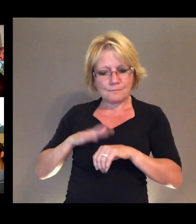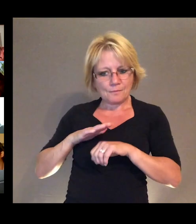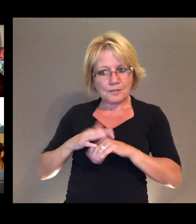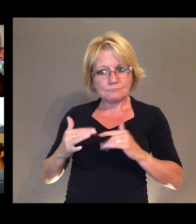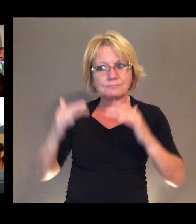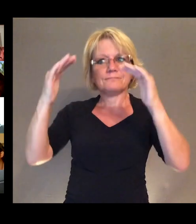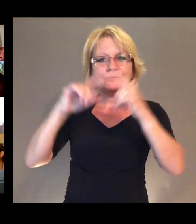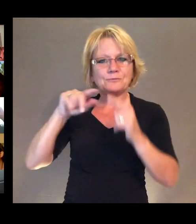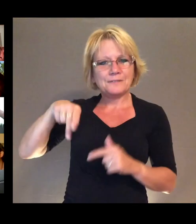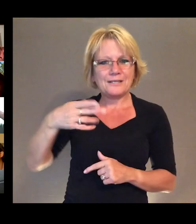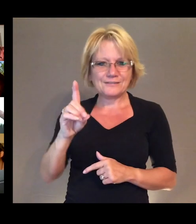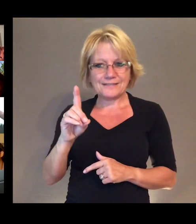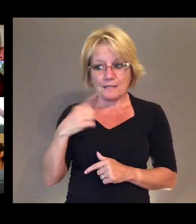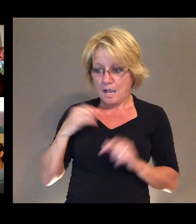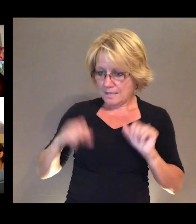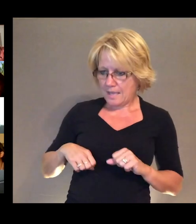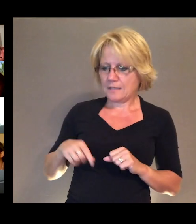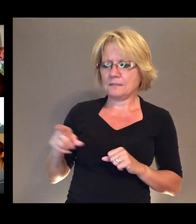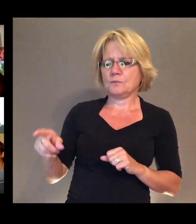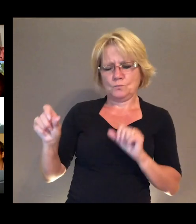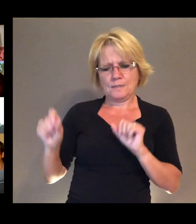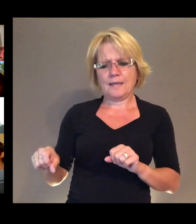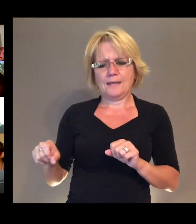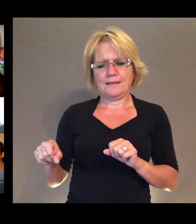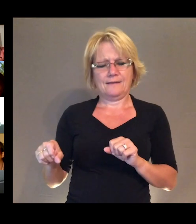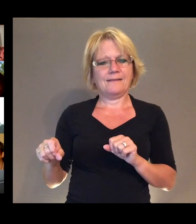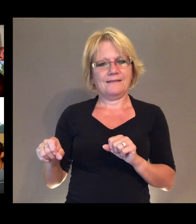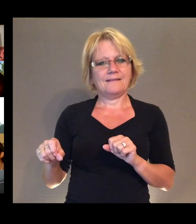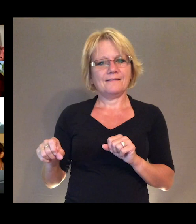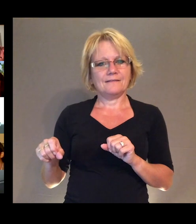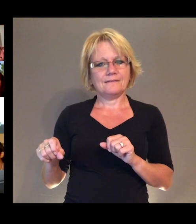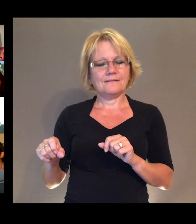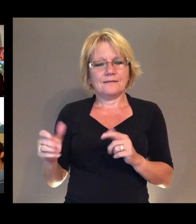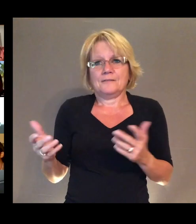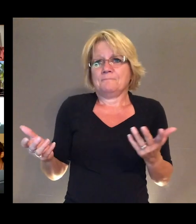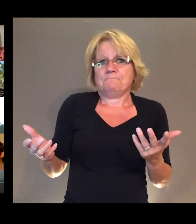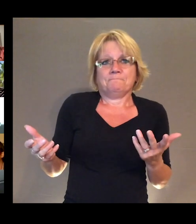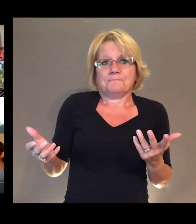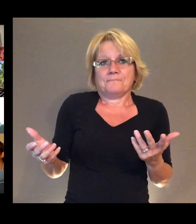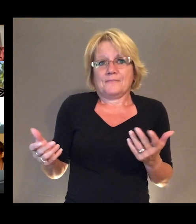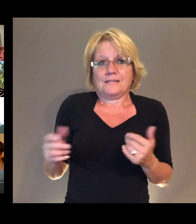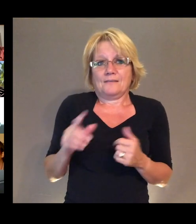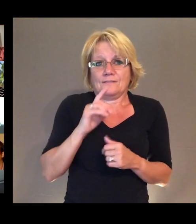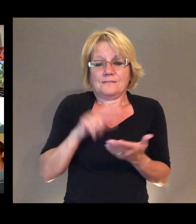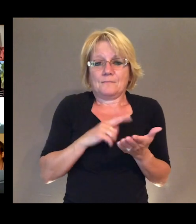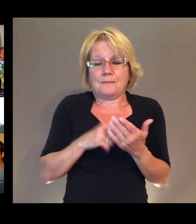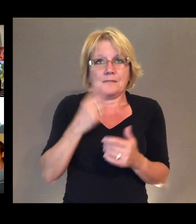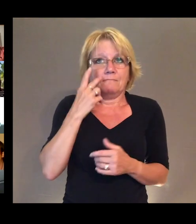So if I can do it a person who probably should, I don't even know if I should have gone to college sometimes when I think about it, but here I am now.